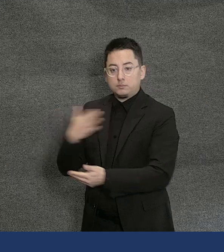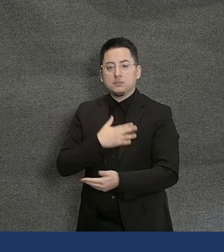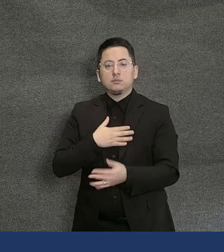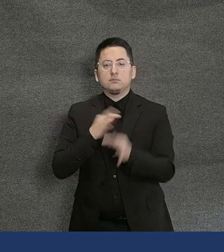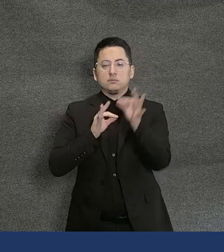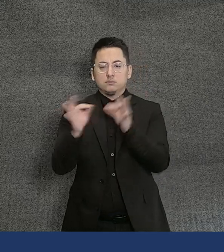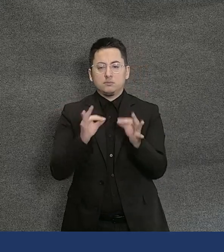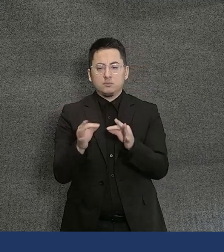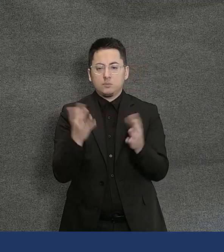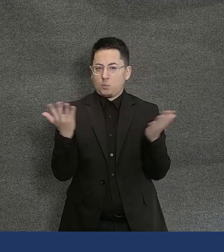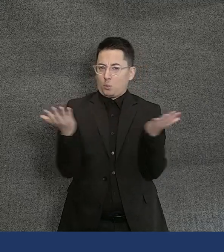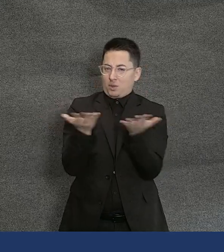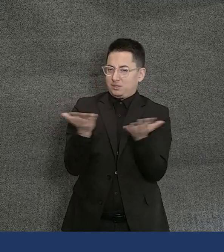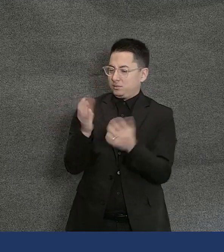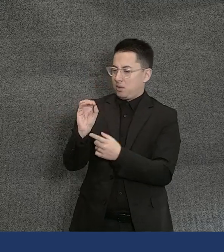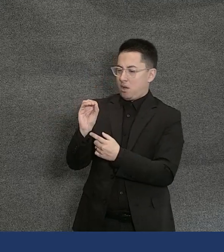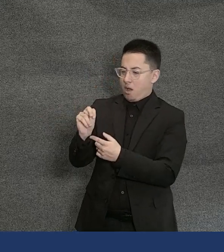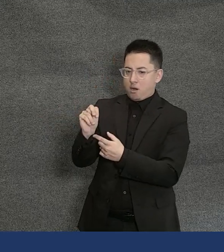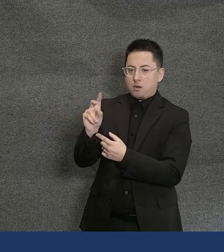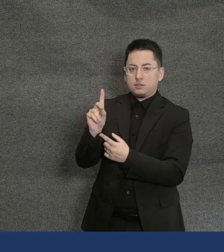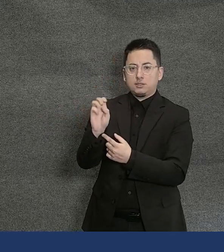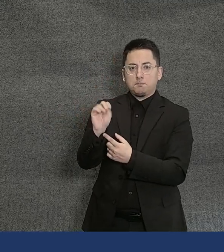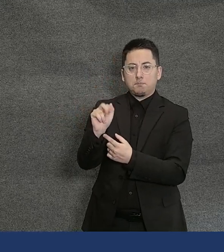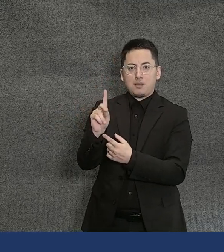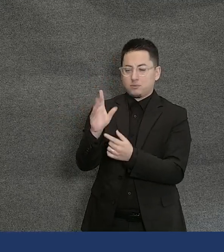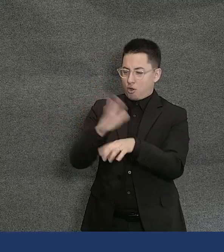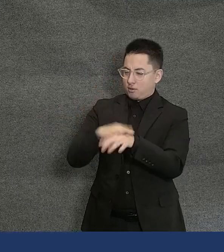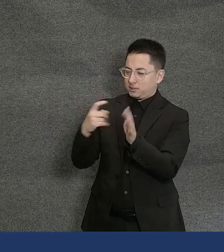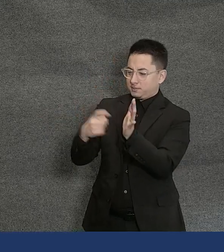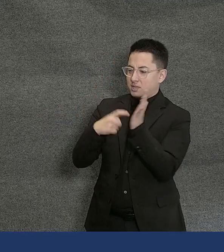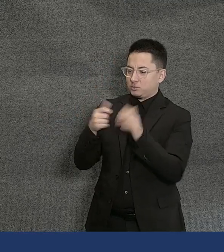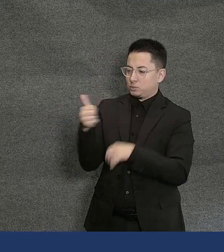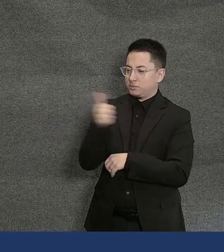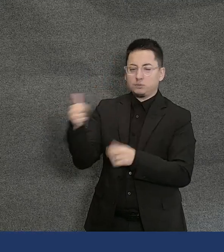transportation is. I think a lot of folks take for granted their ability